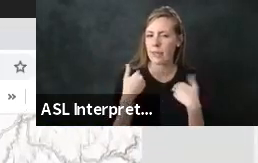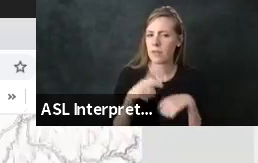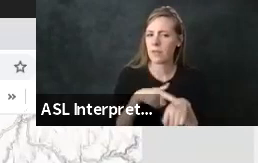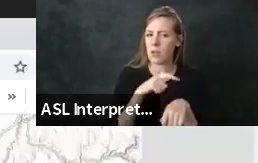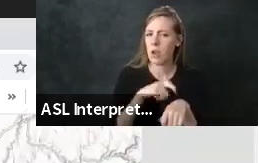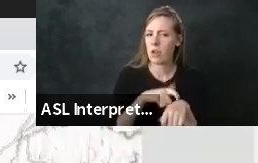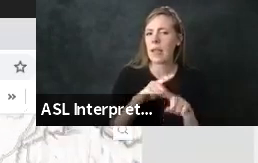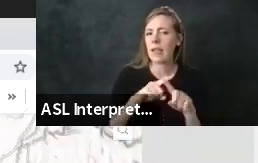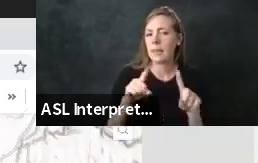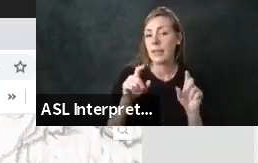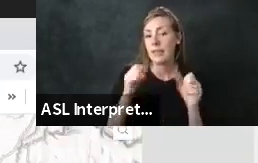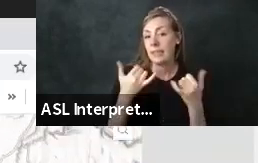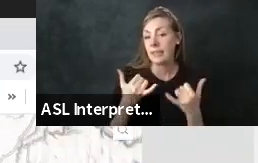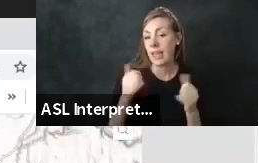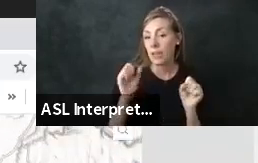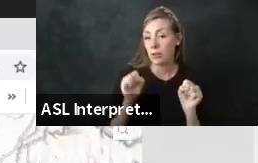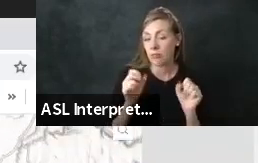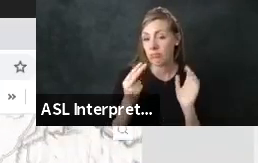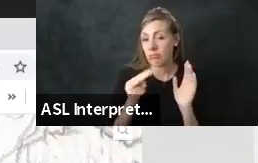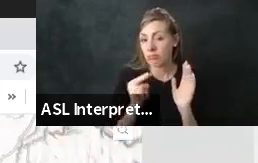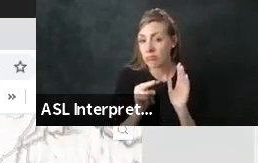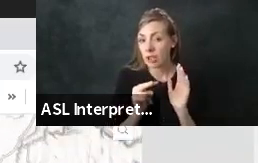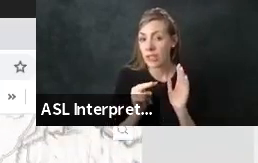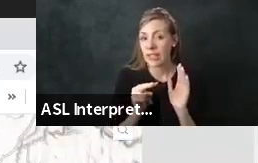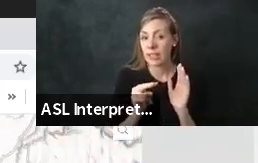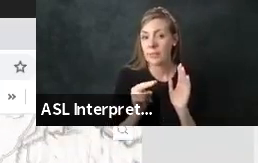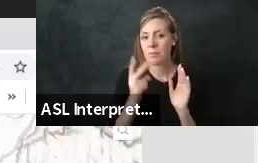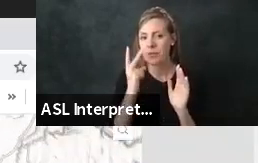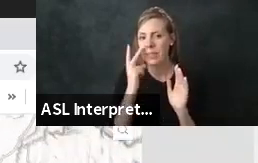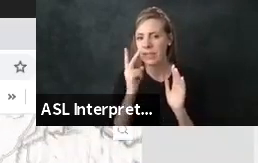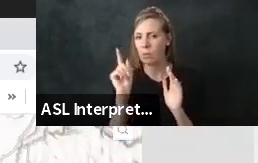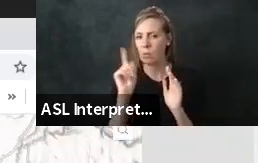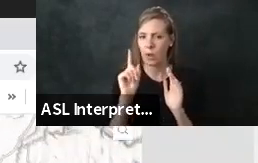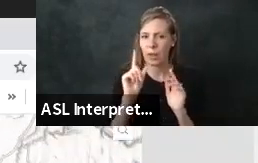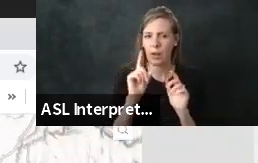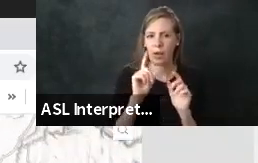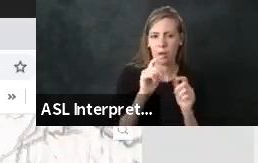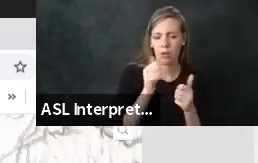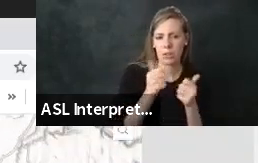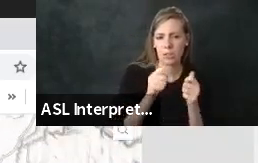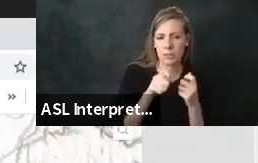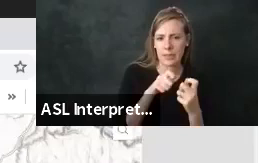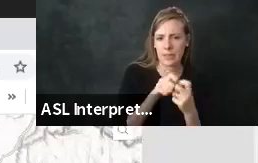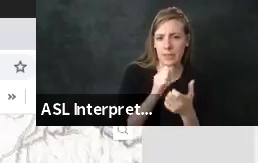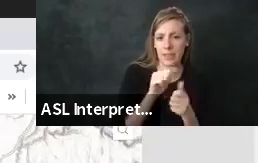But you can look at again, this is taking population size into account by zip code